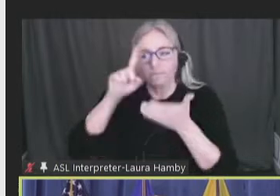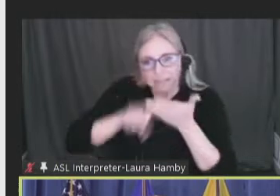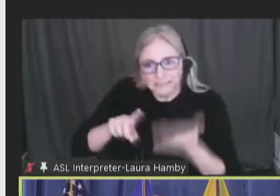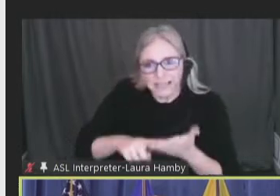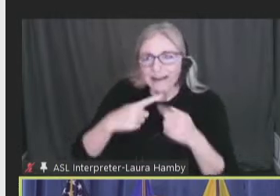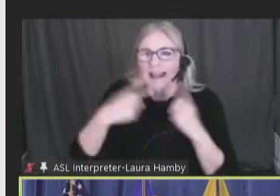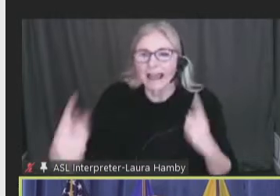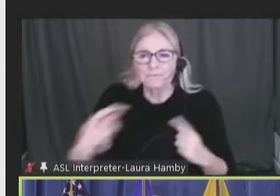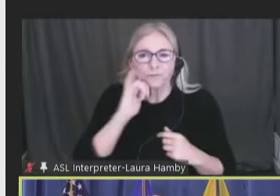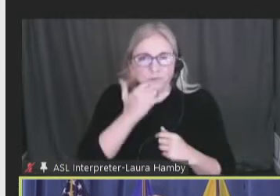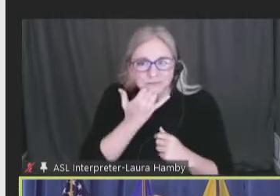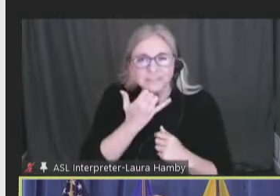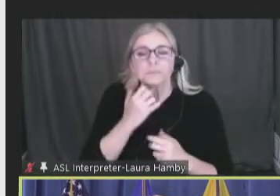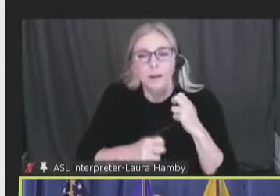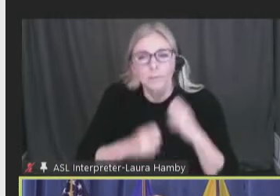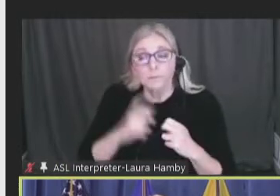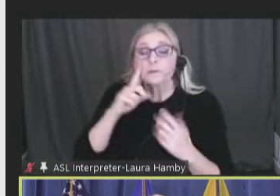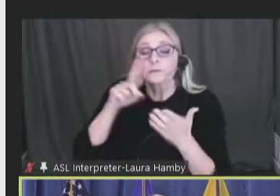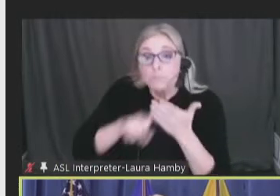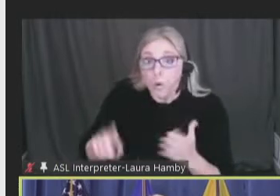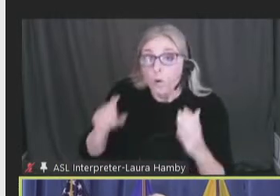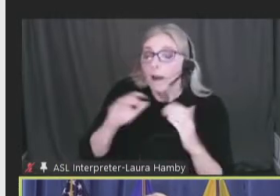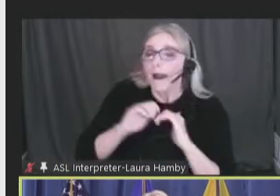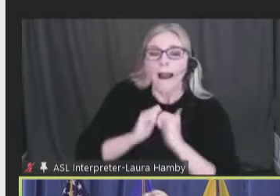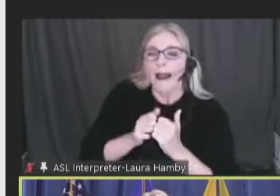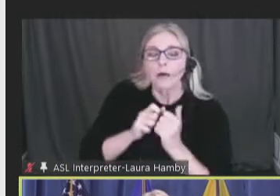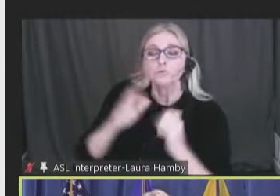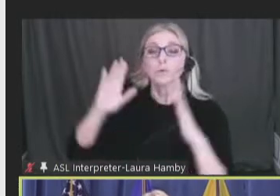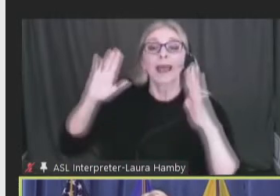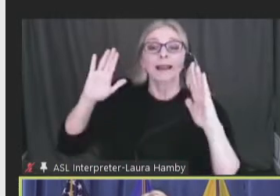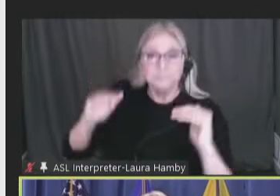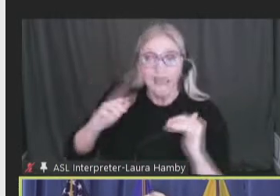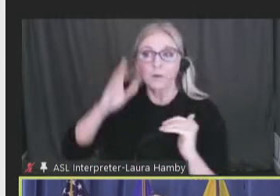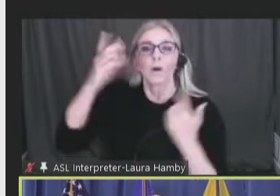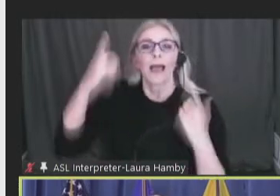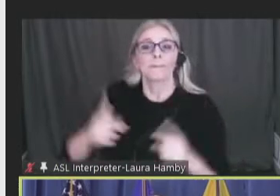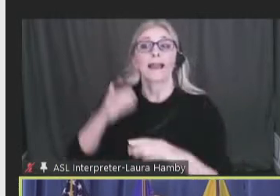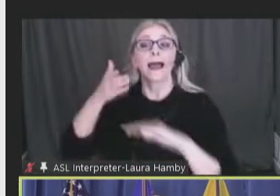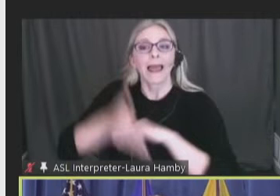events and explore potential means of anticipating adverse events after vaccination.